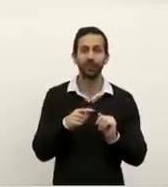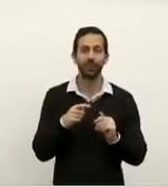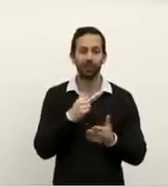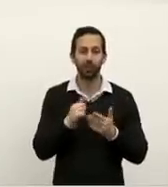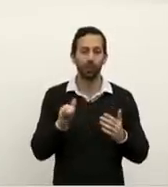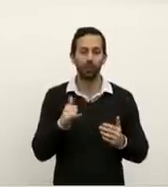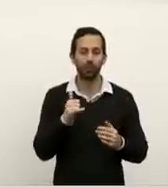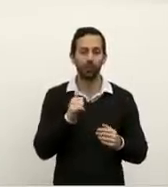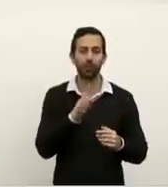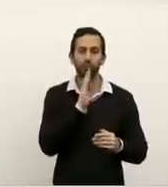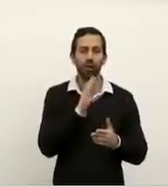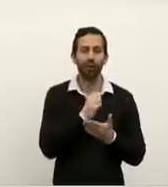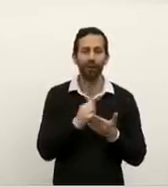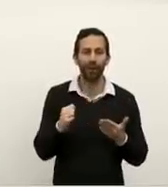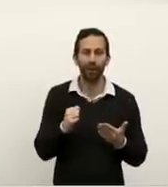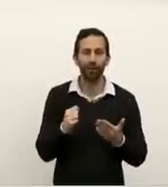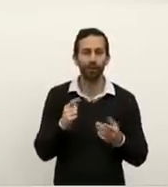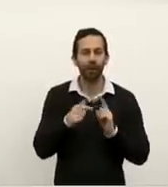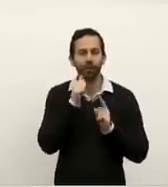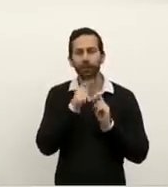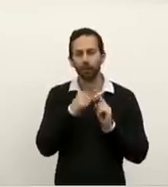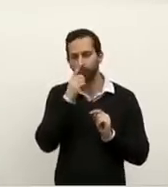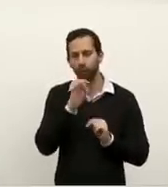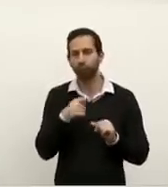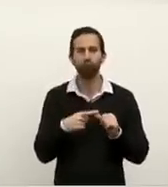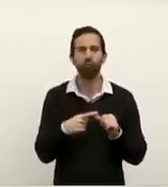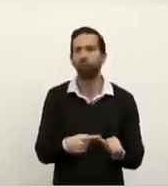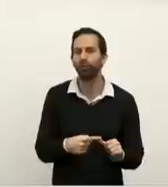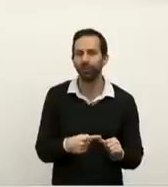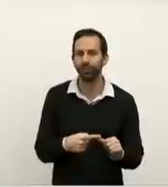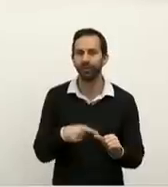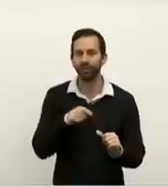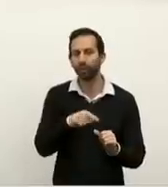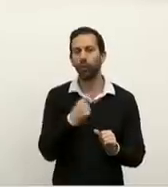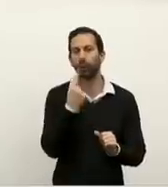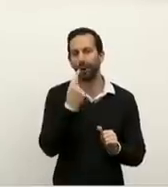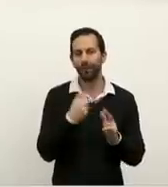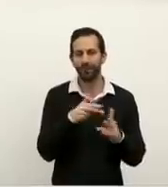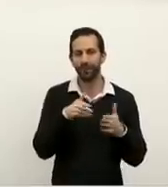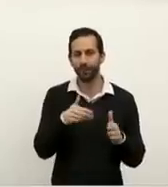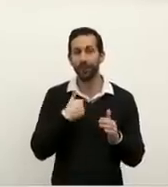which at times, people don't respond to. So, that's one of the ways we're trying to improve this.